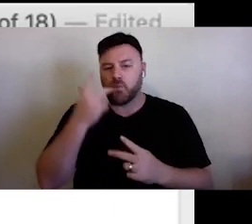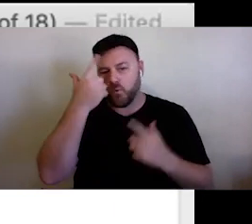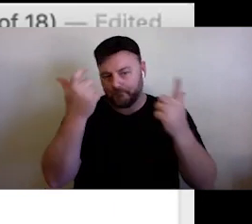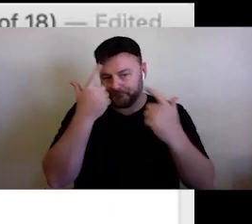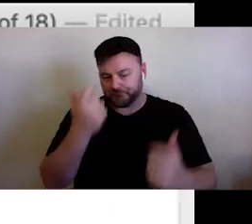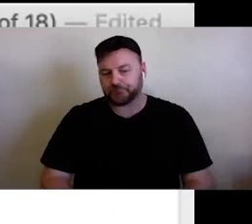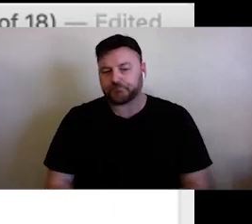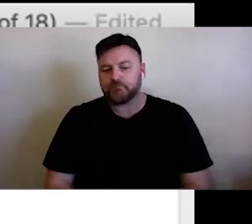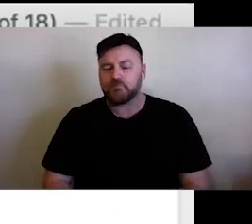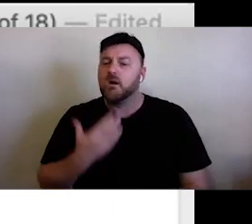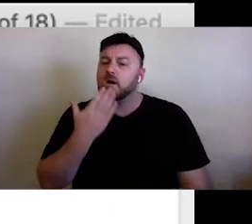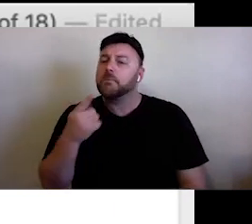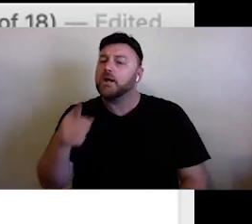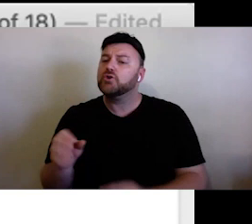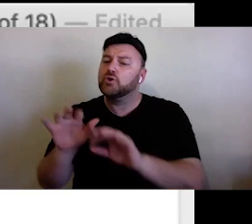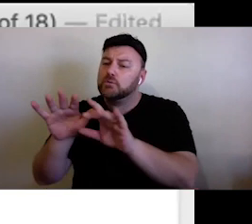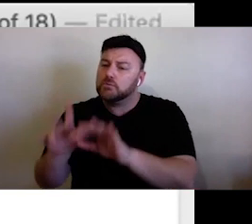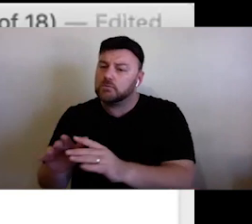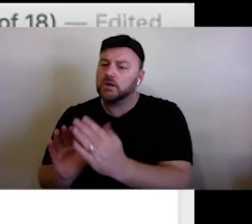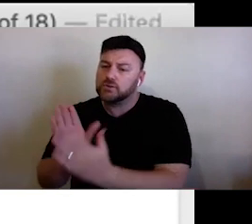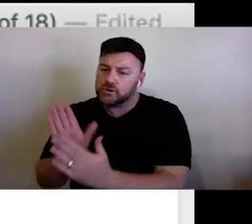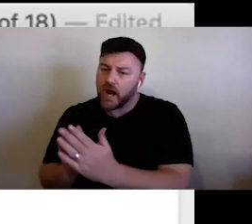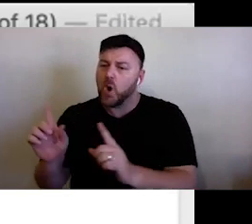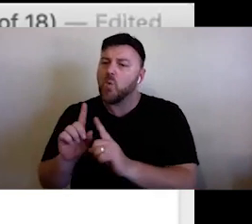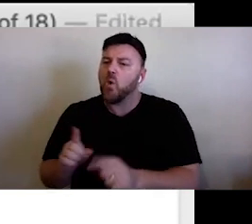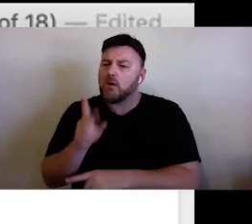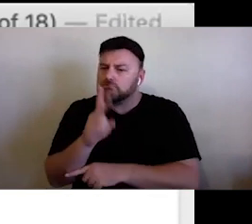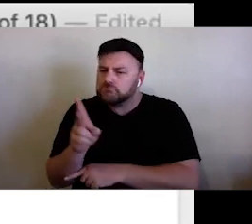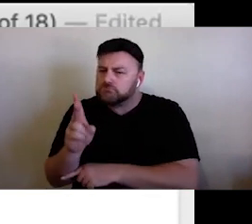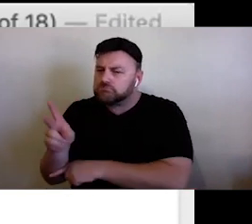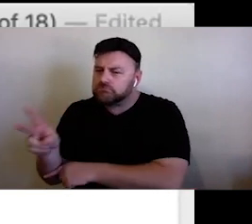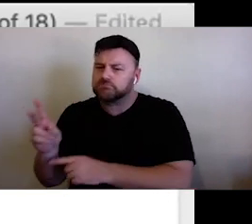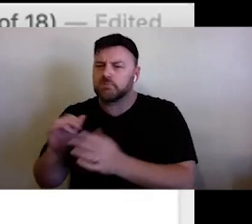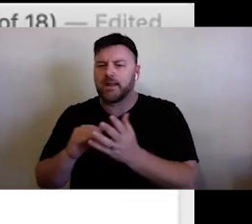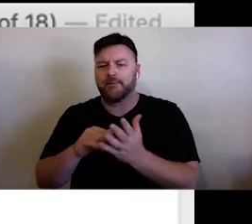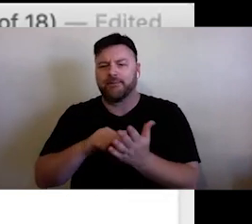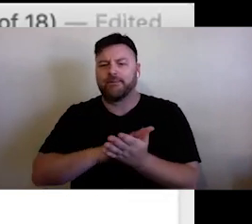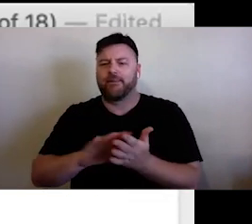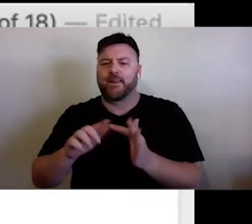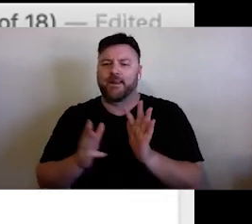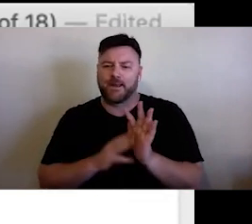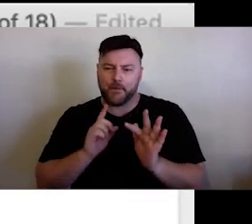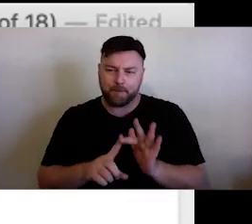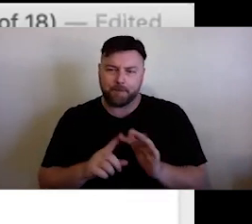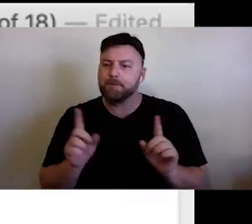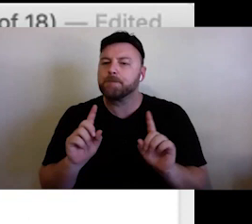some of the common themes and some of these examples that have had a lot of popularity or strong engagement statistics in those